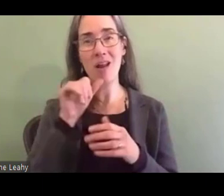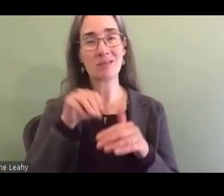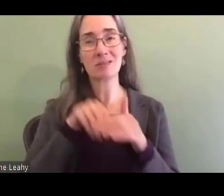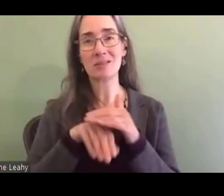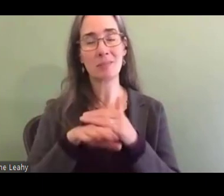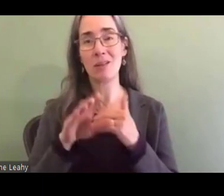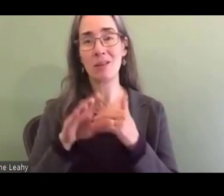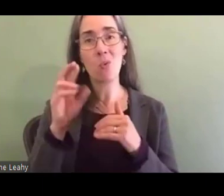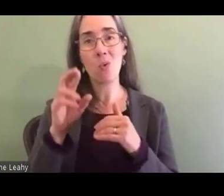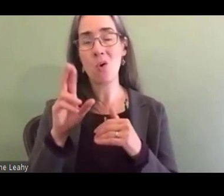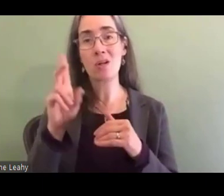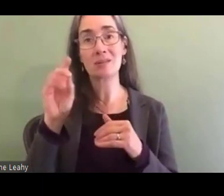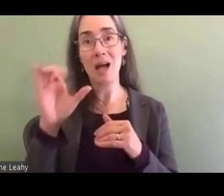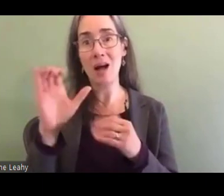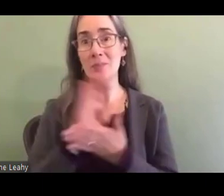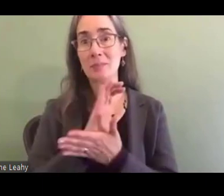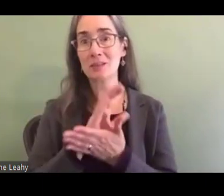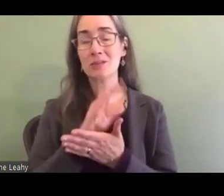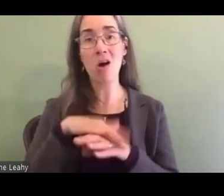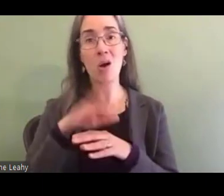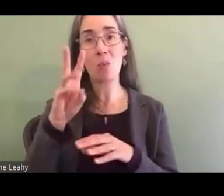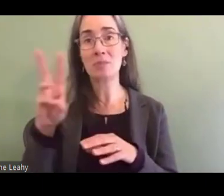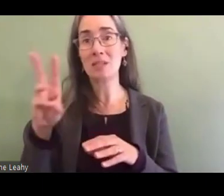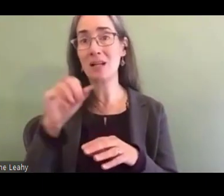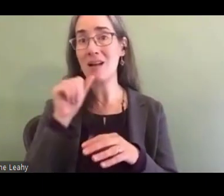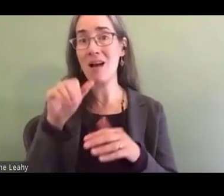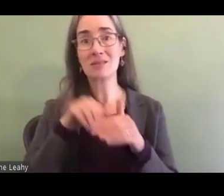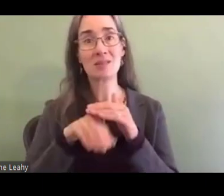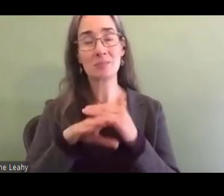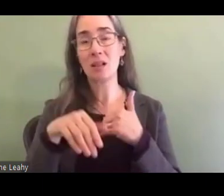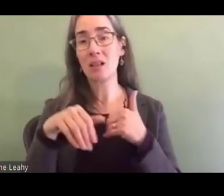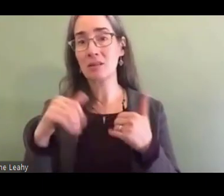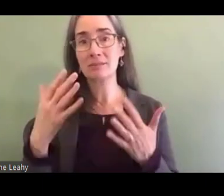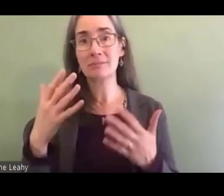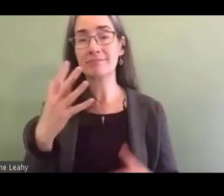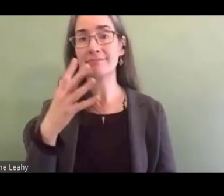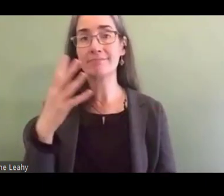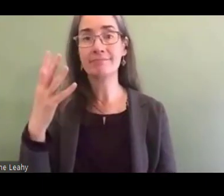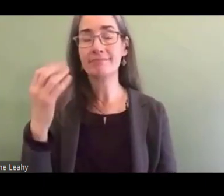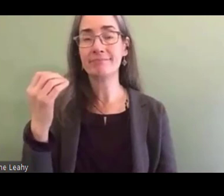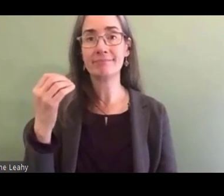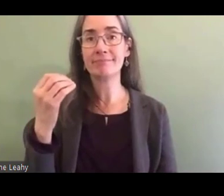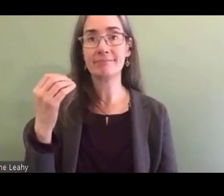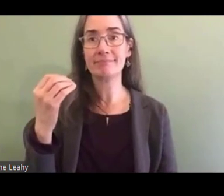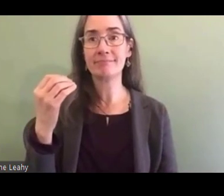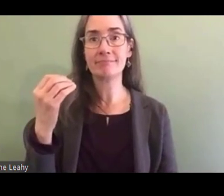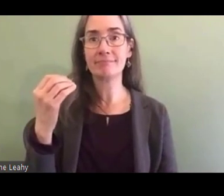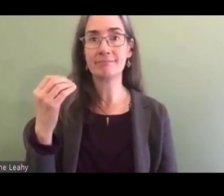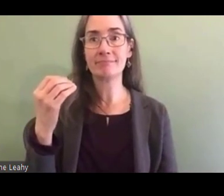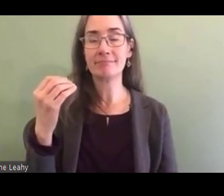or documents on websites that are not accessible.